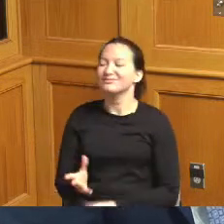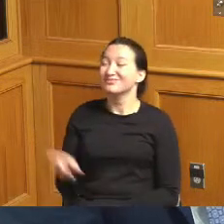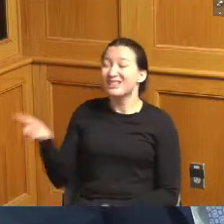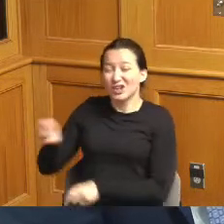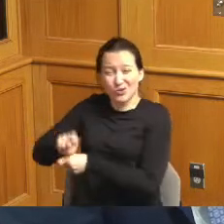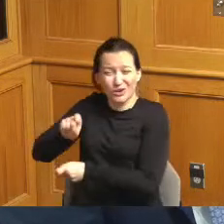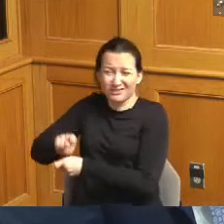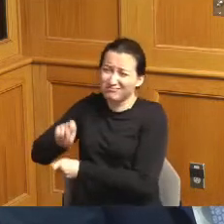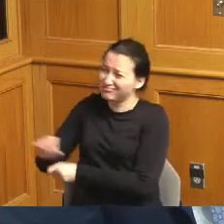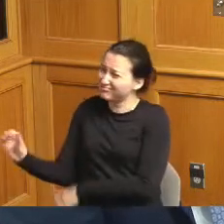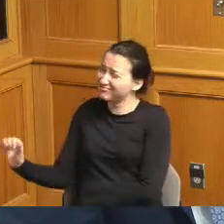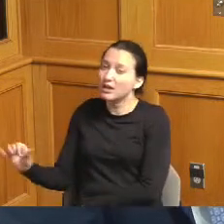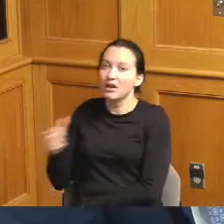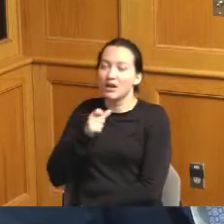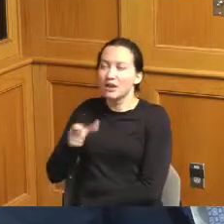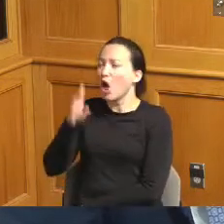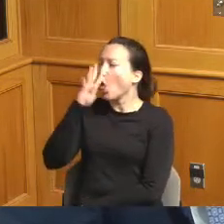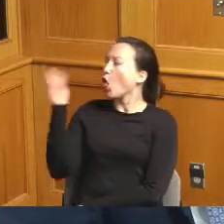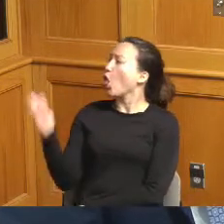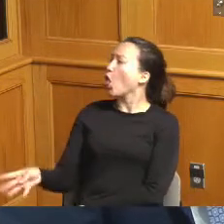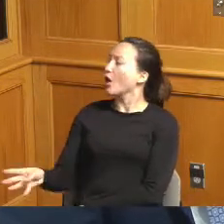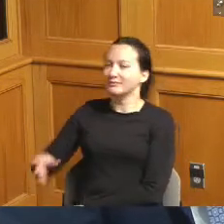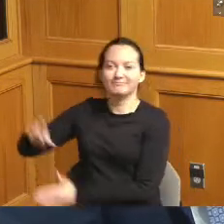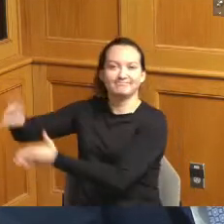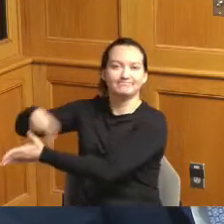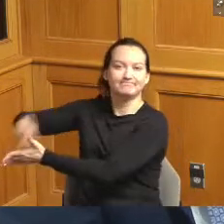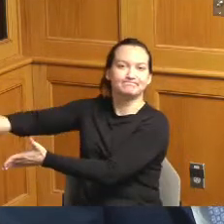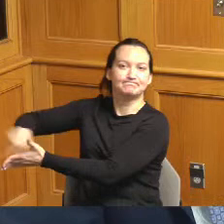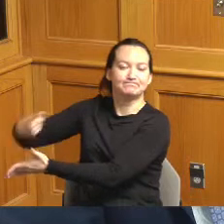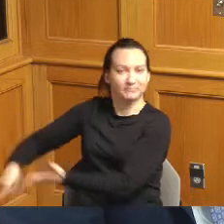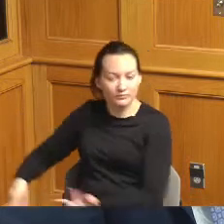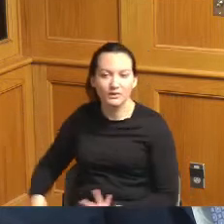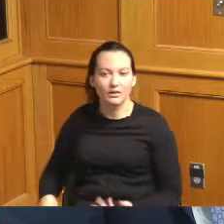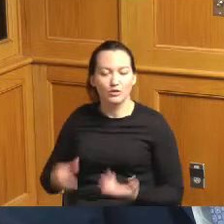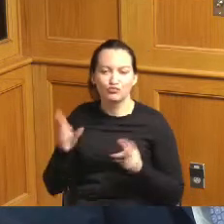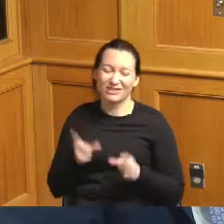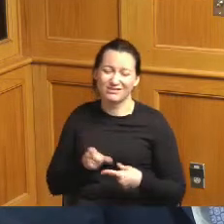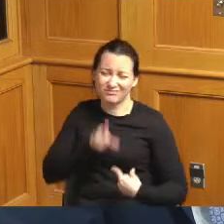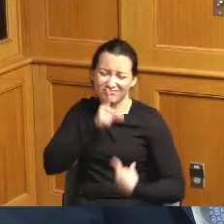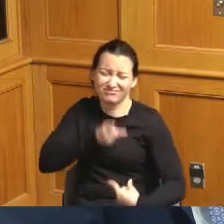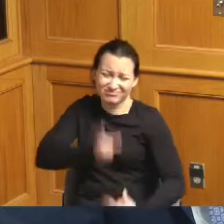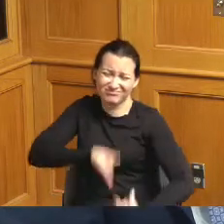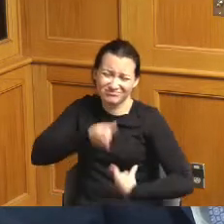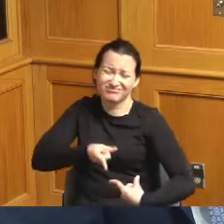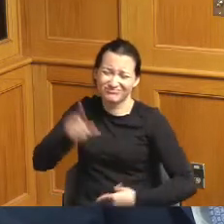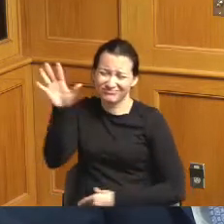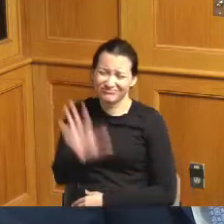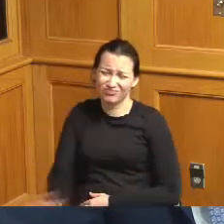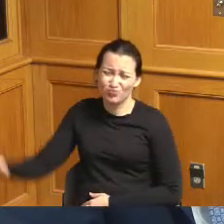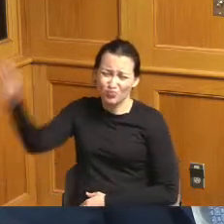diligently so it's not a criticism it really is just a challenge right now across the state so